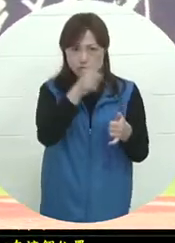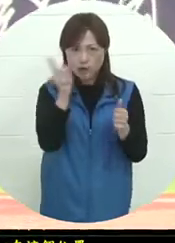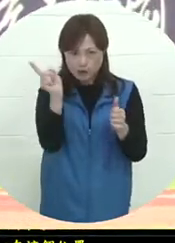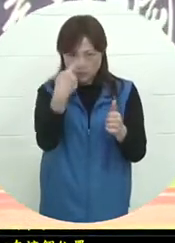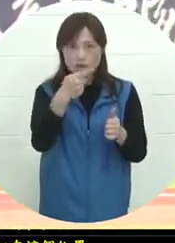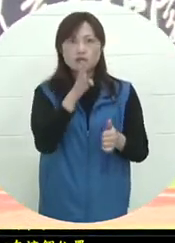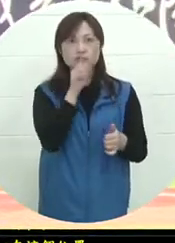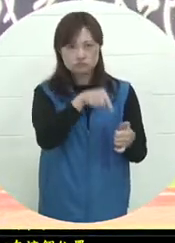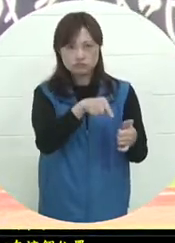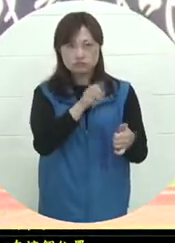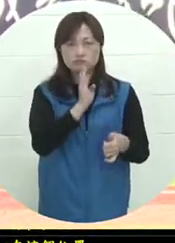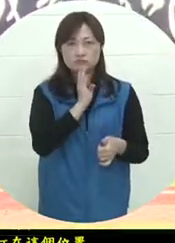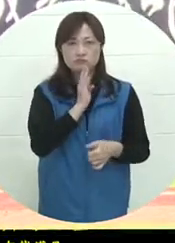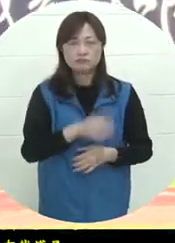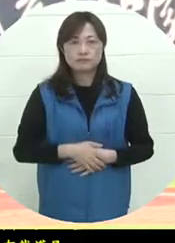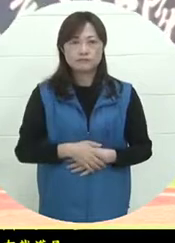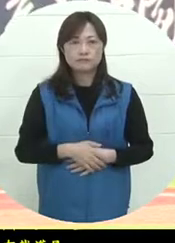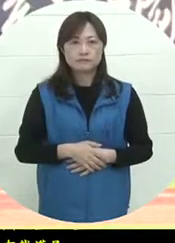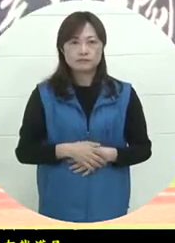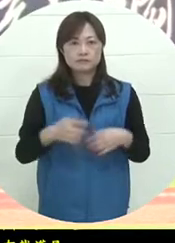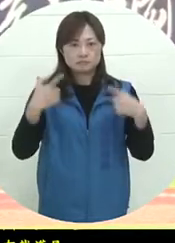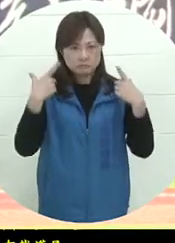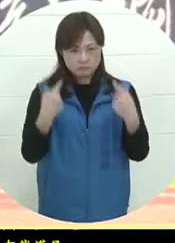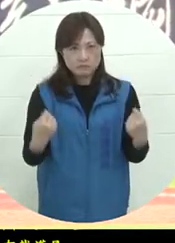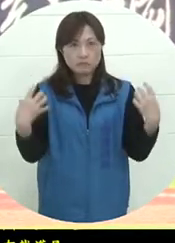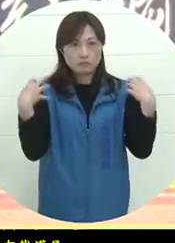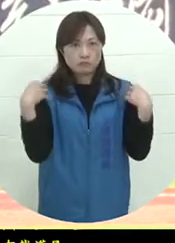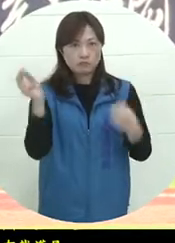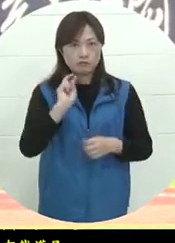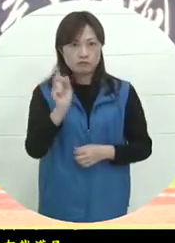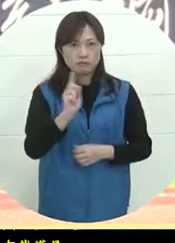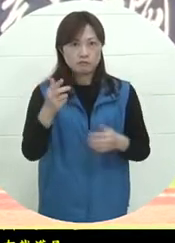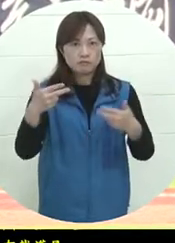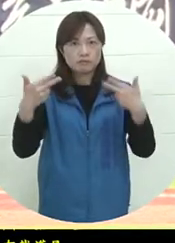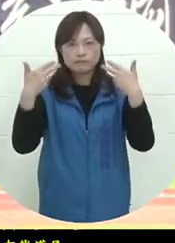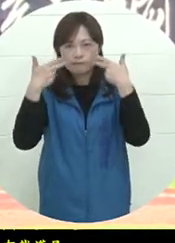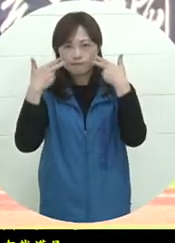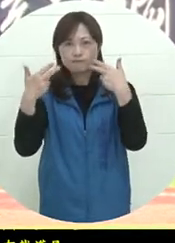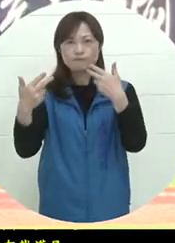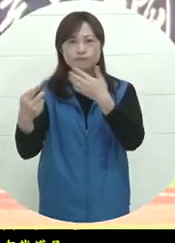of course, he was originally a fielder on the field. There are several fielding positions